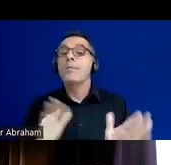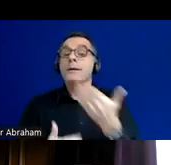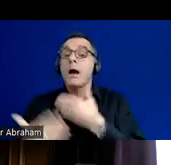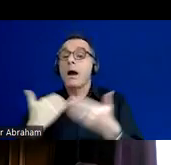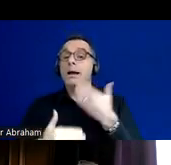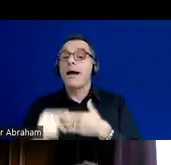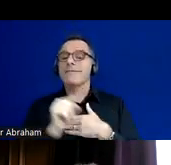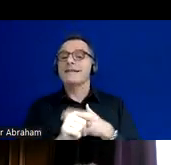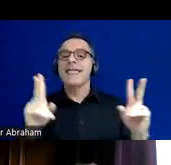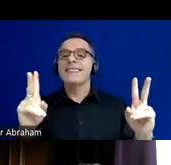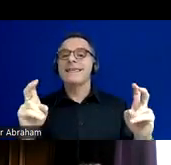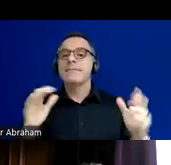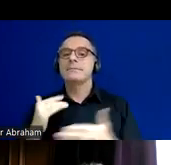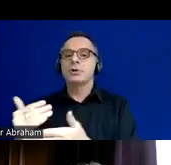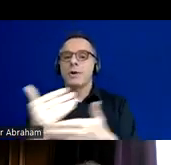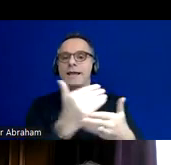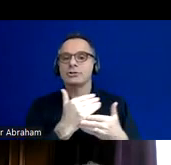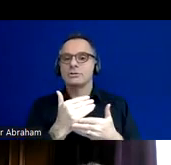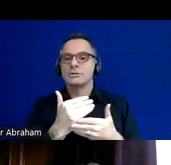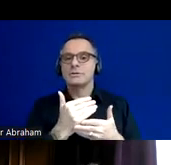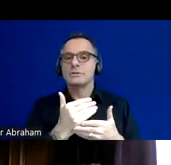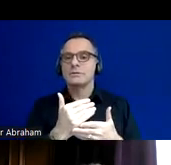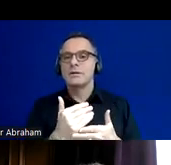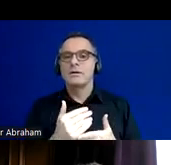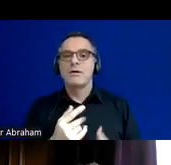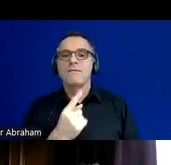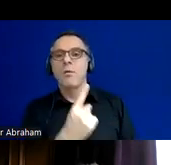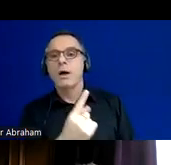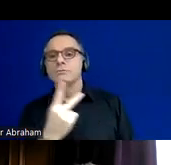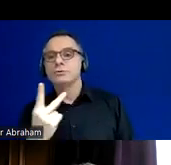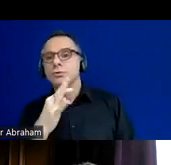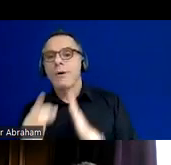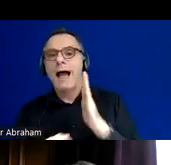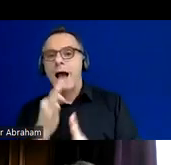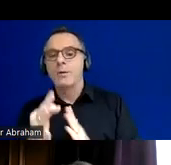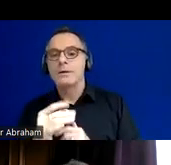collections, for a couple of hours. We quite often run them on a Thursday evening when we're